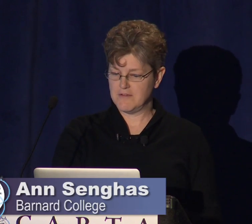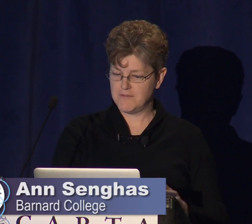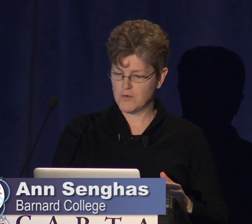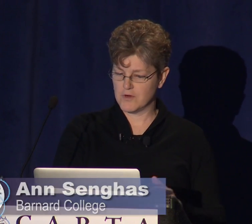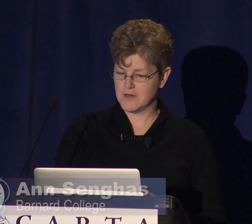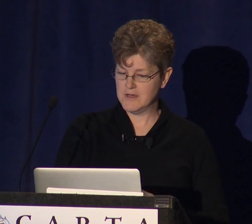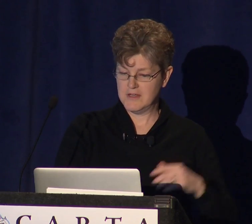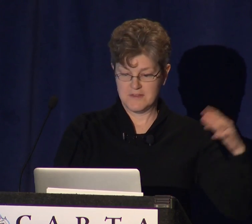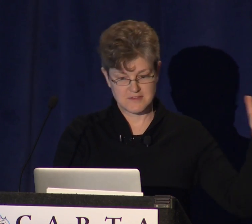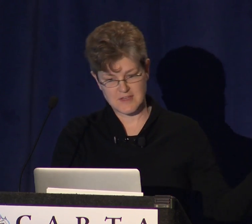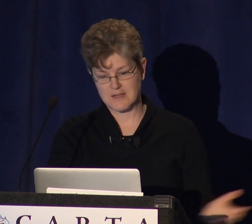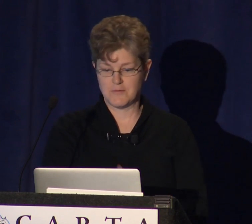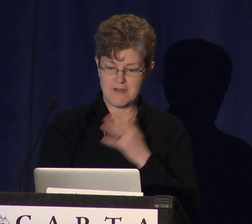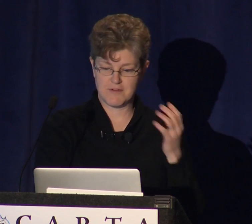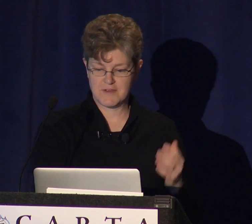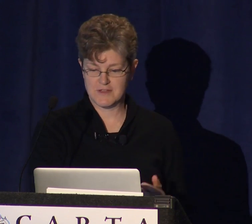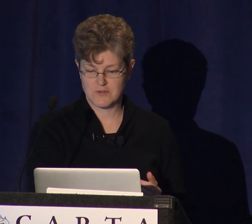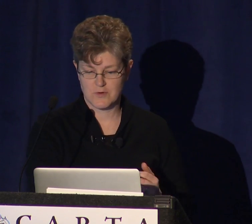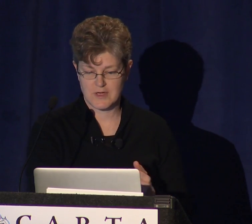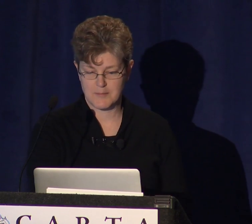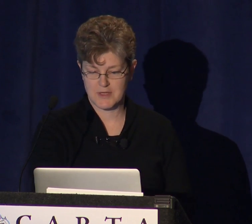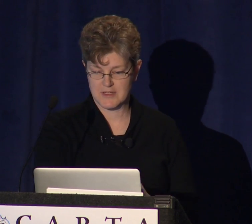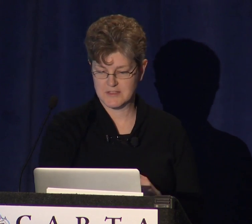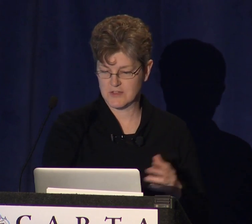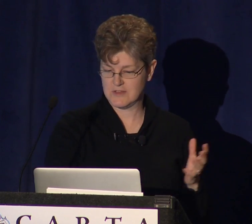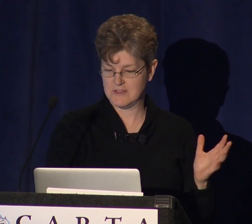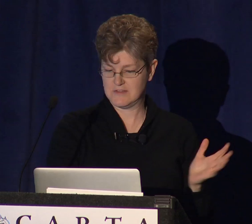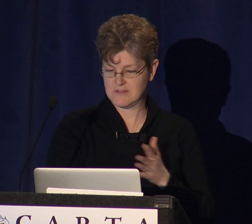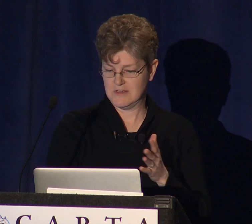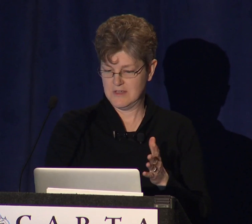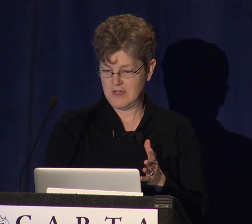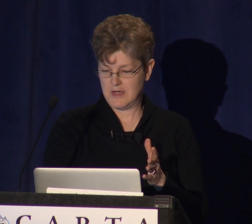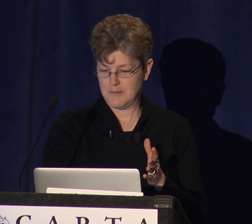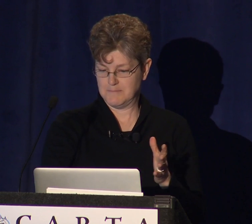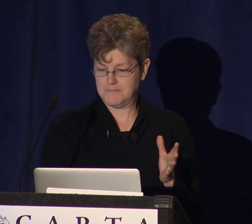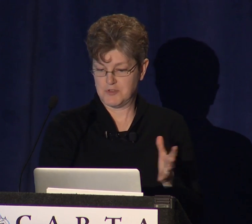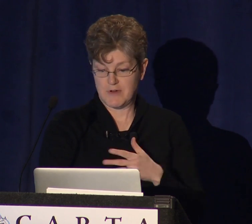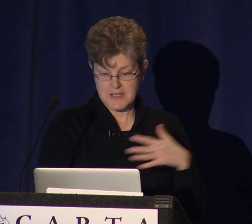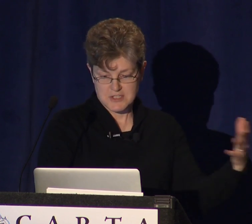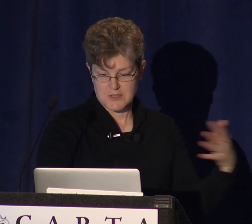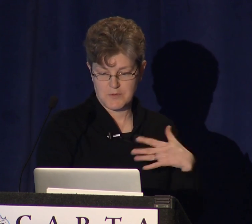'84, the second wave of kids who were coming in took this direction in which